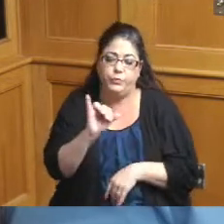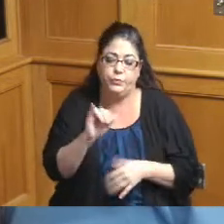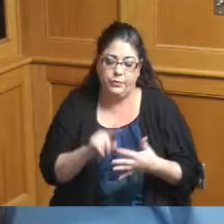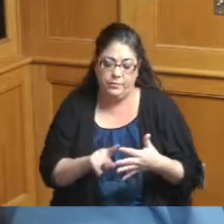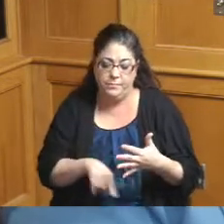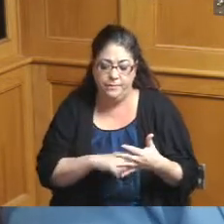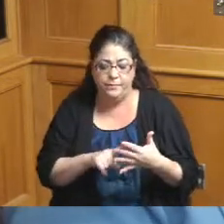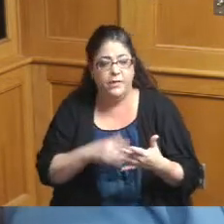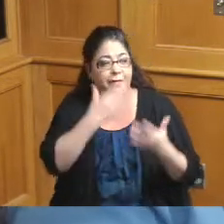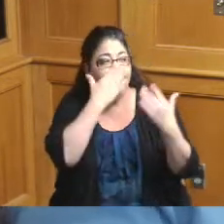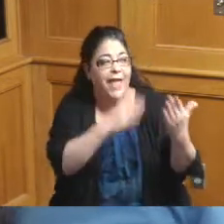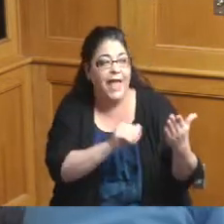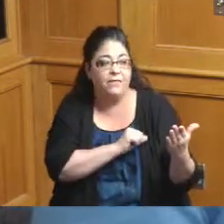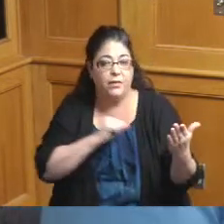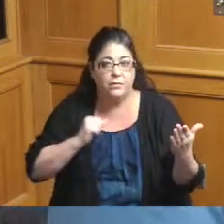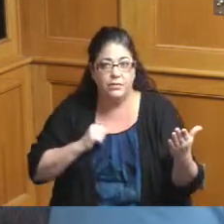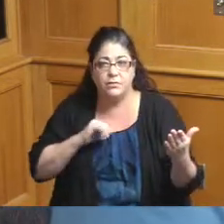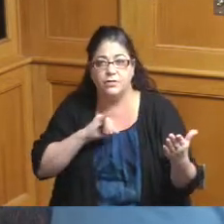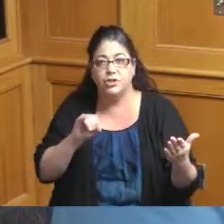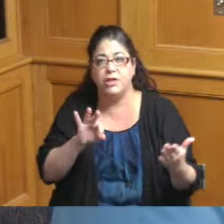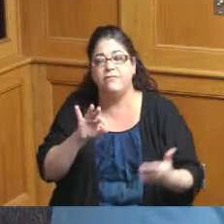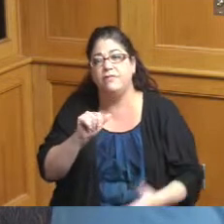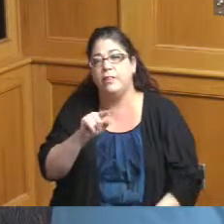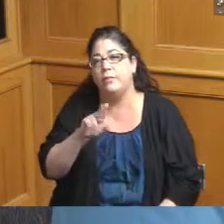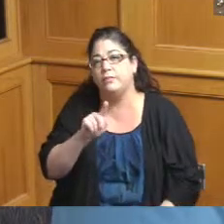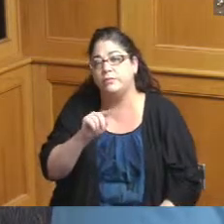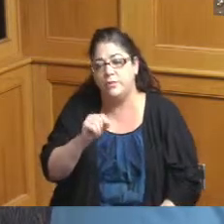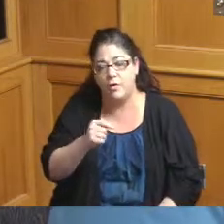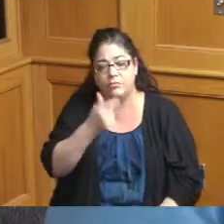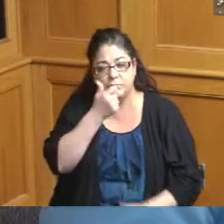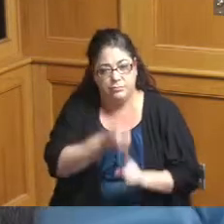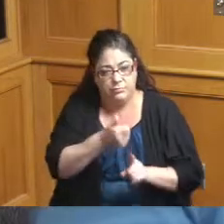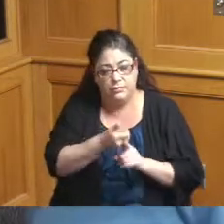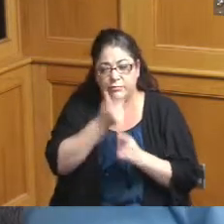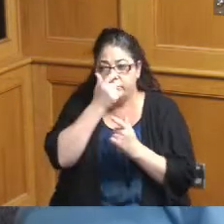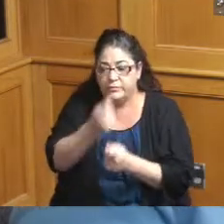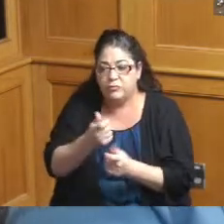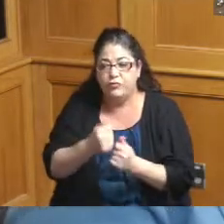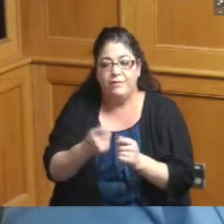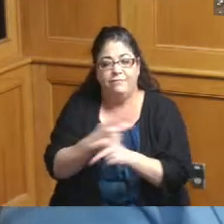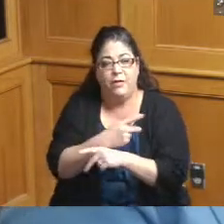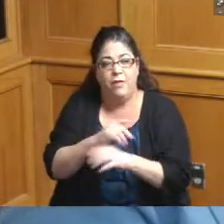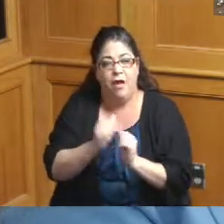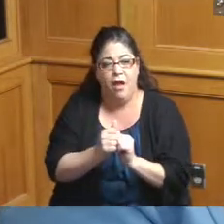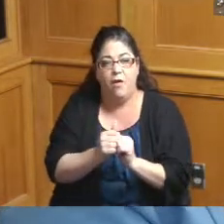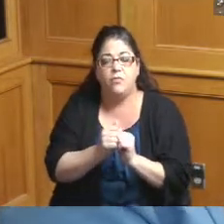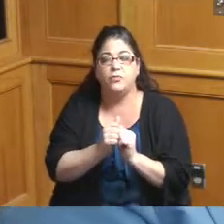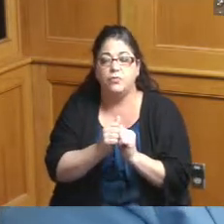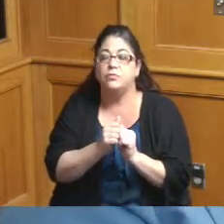Administrator is looking into this and trying to work through these these issues as well so